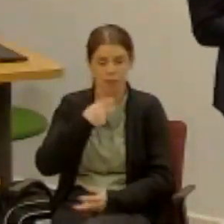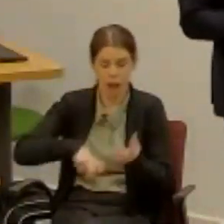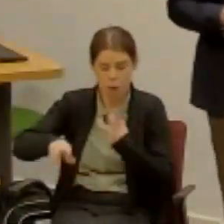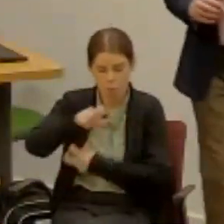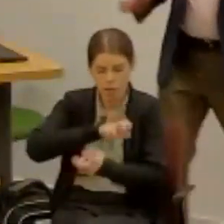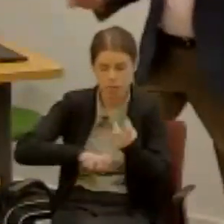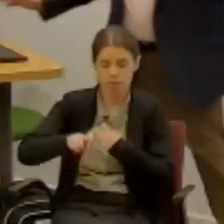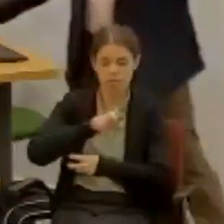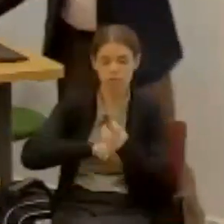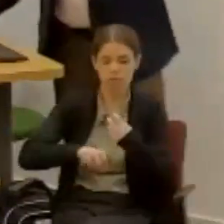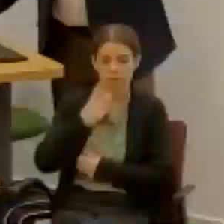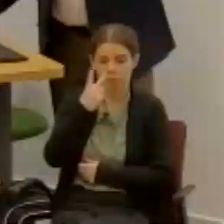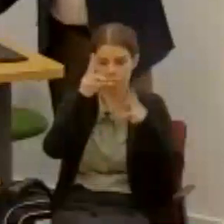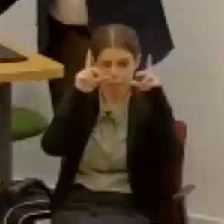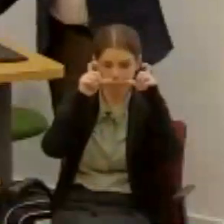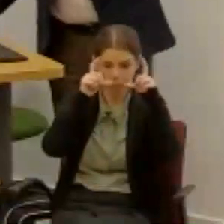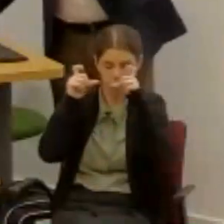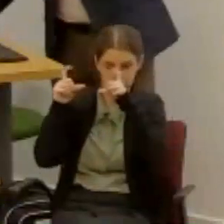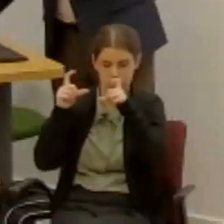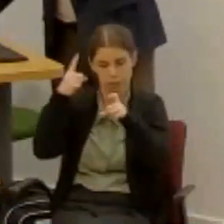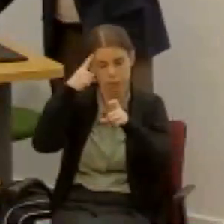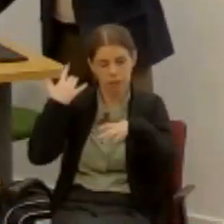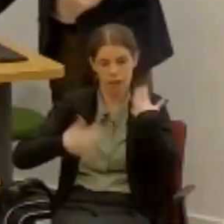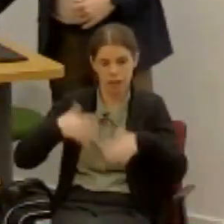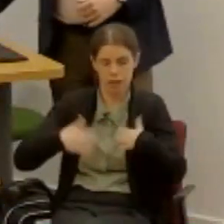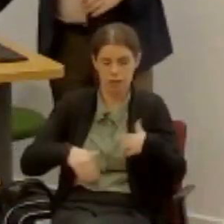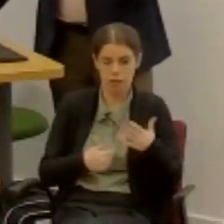So, we've got here 2 pictures of brains of people with brain injury, one where it was